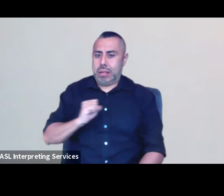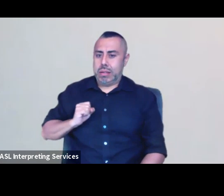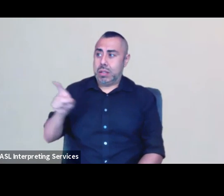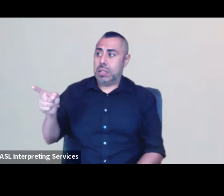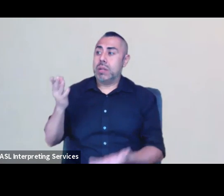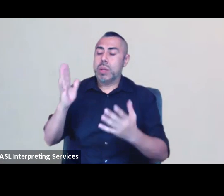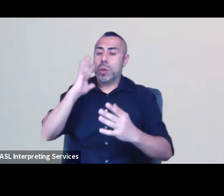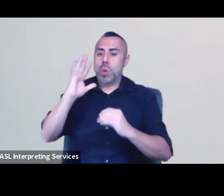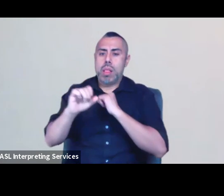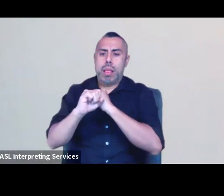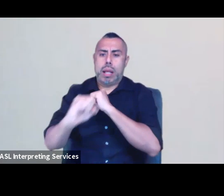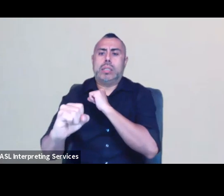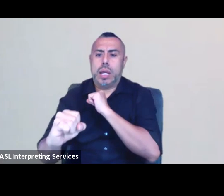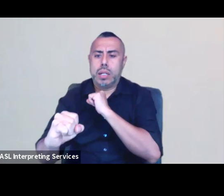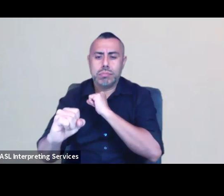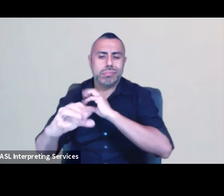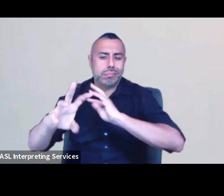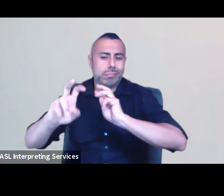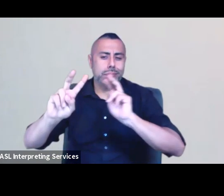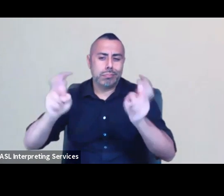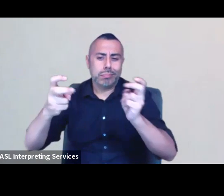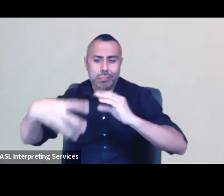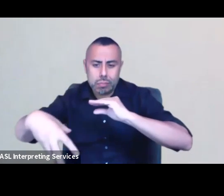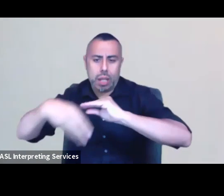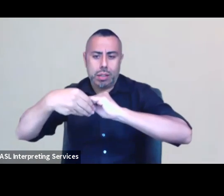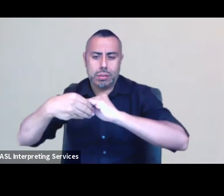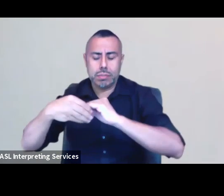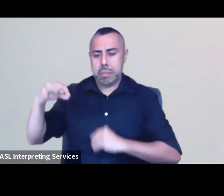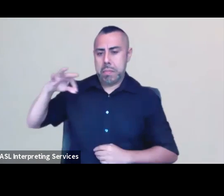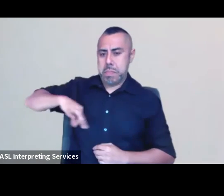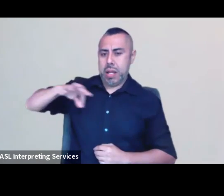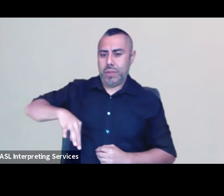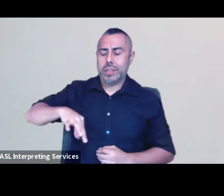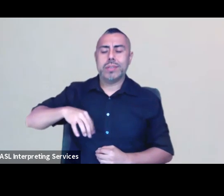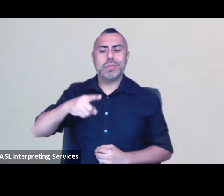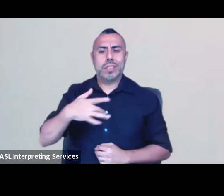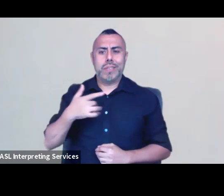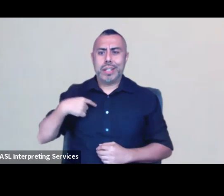that would apply to having to be home because of school closures.